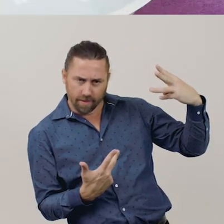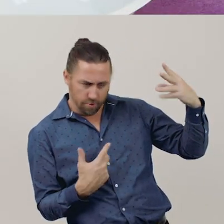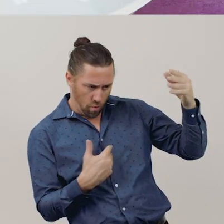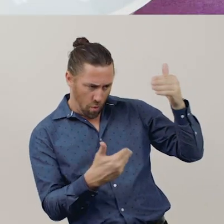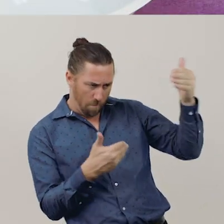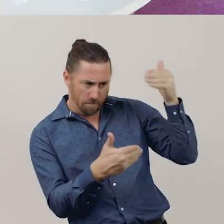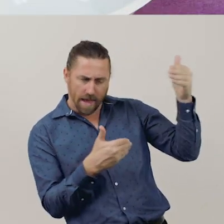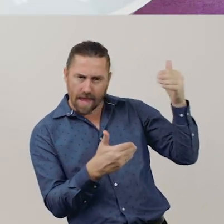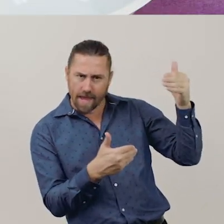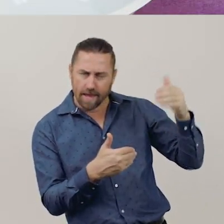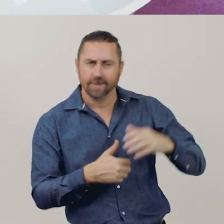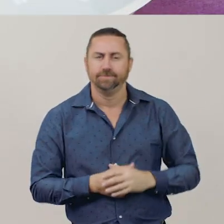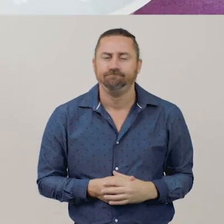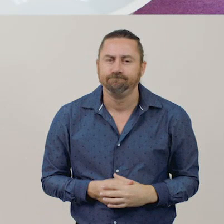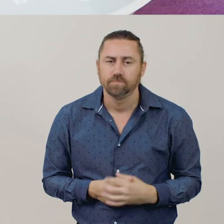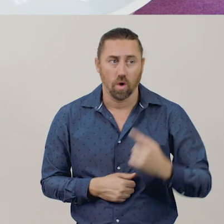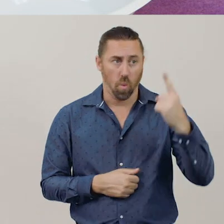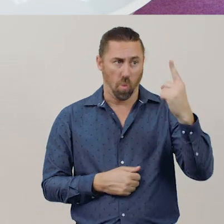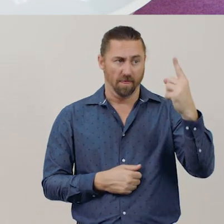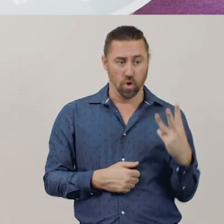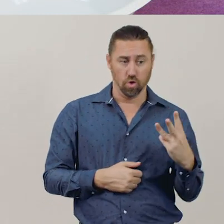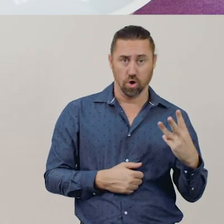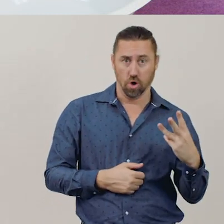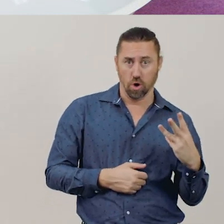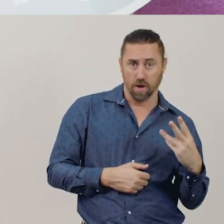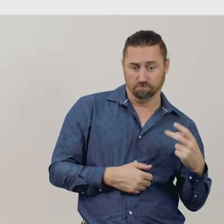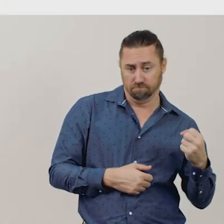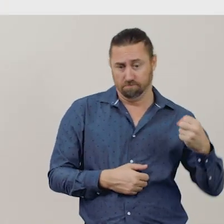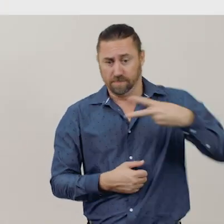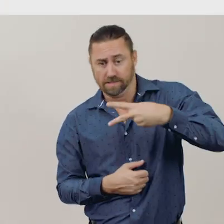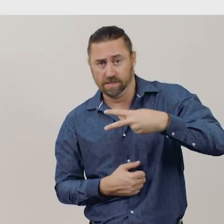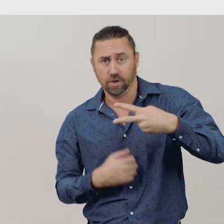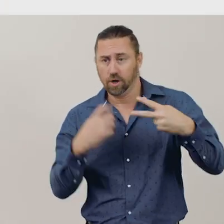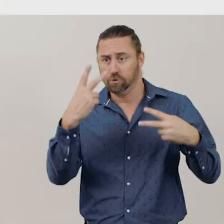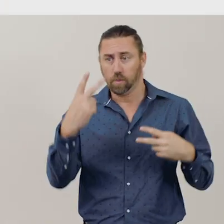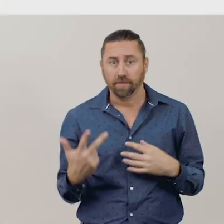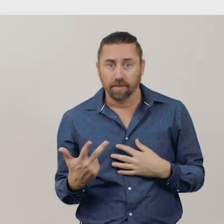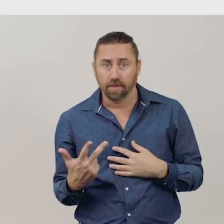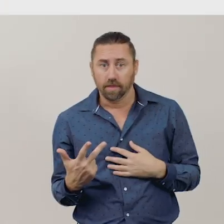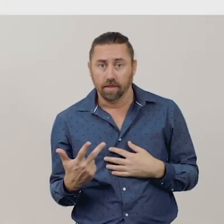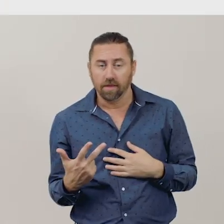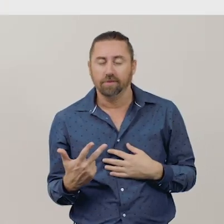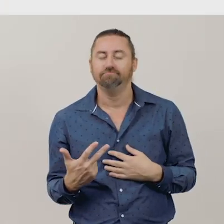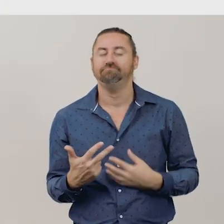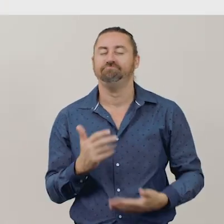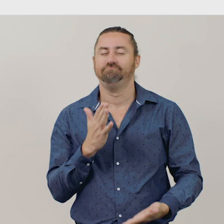1 third is larger than 2 eighths. That is true!